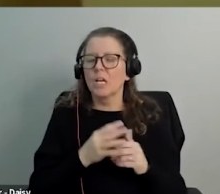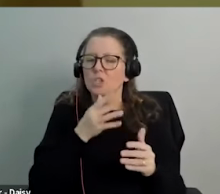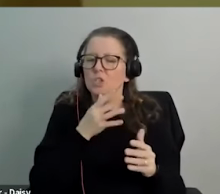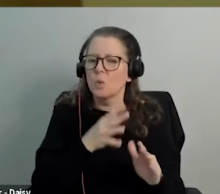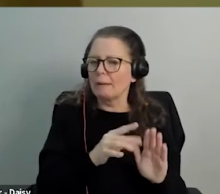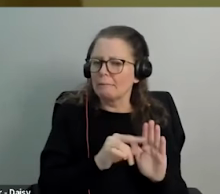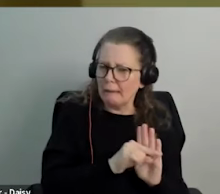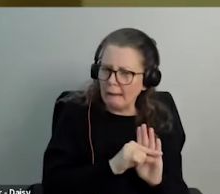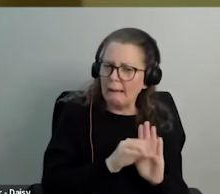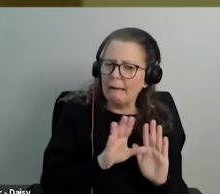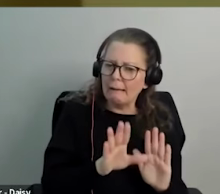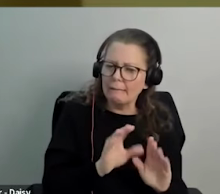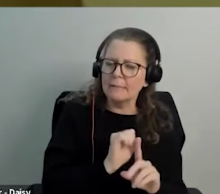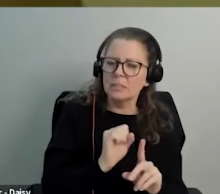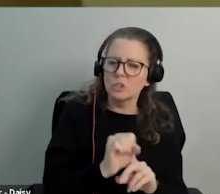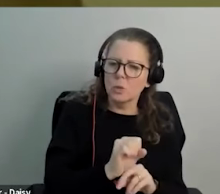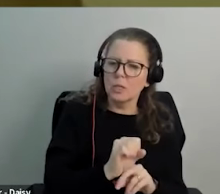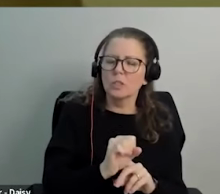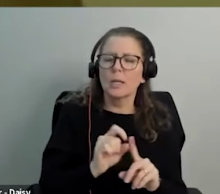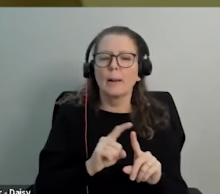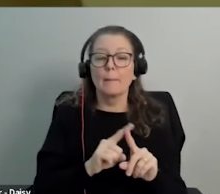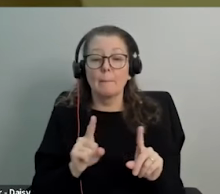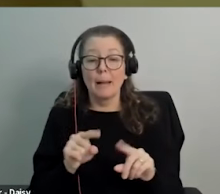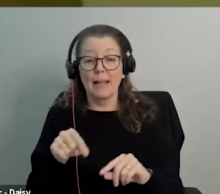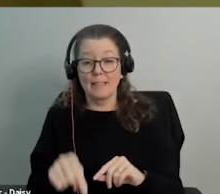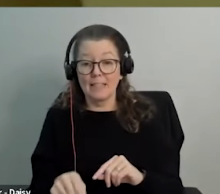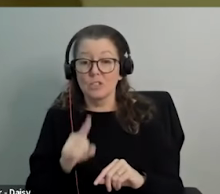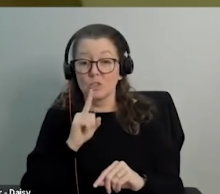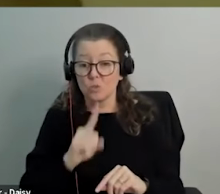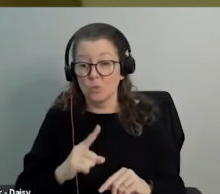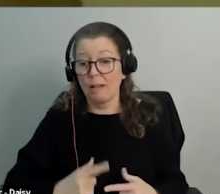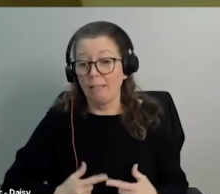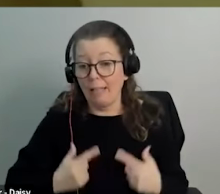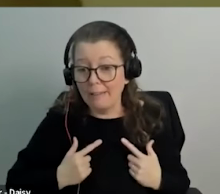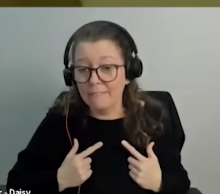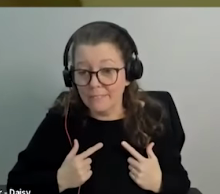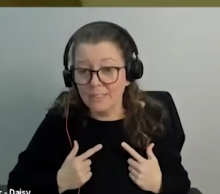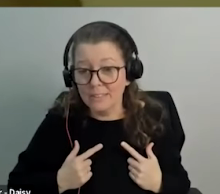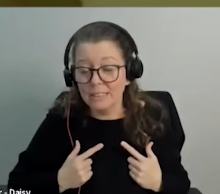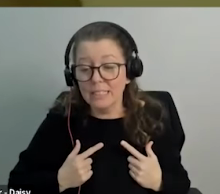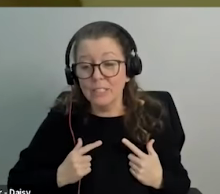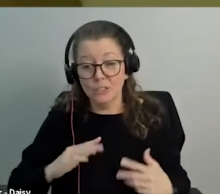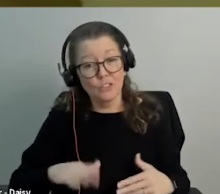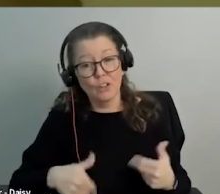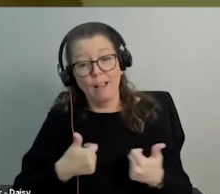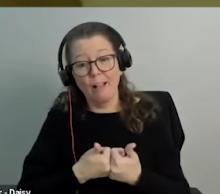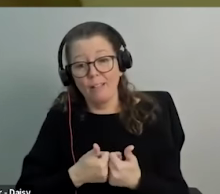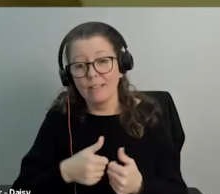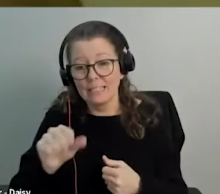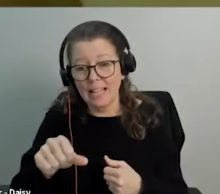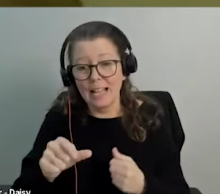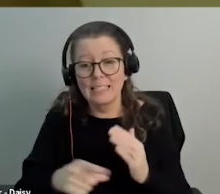but just keep in mind this is real life. There will be challenges and you will have setbacks as you go along your journey.